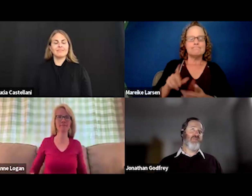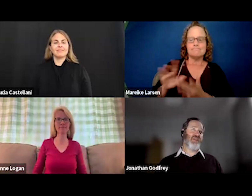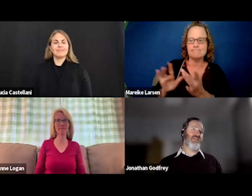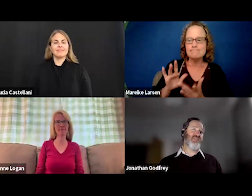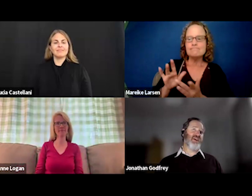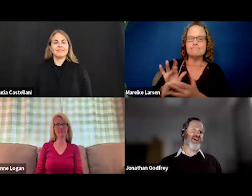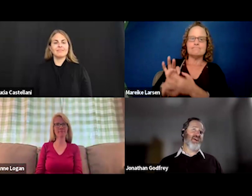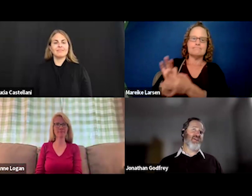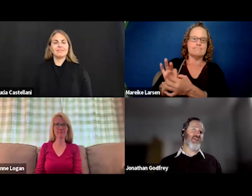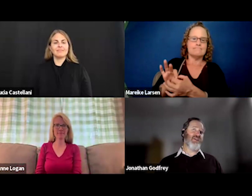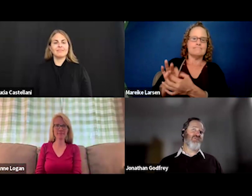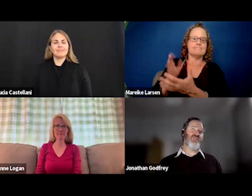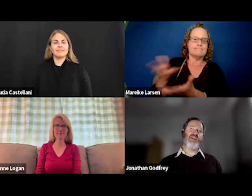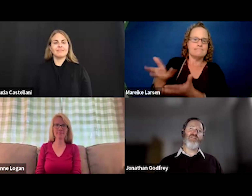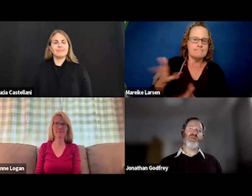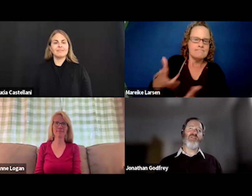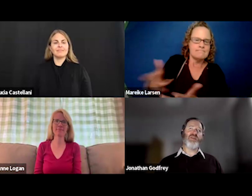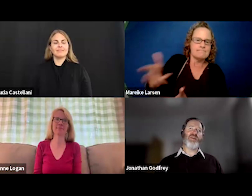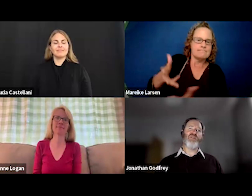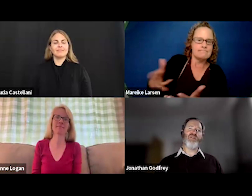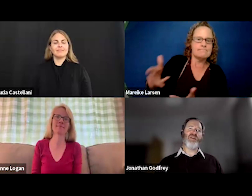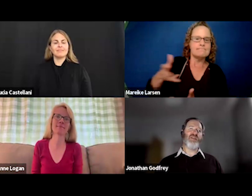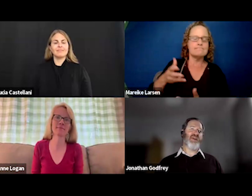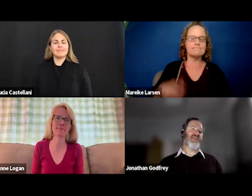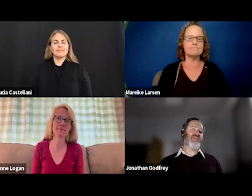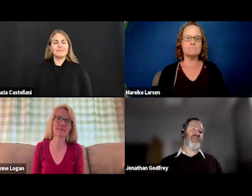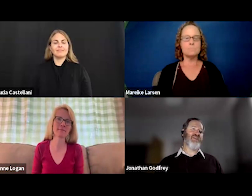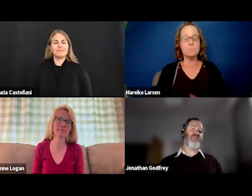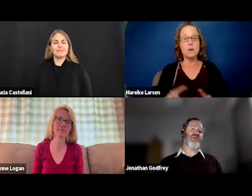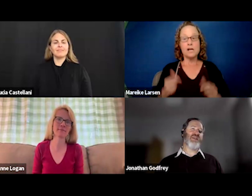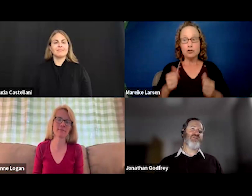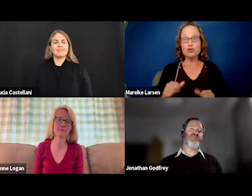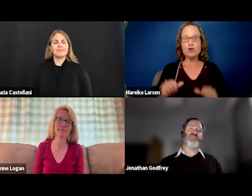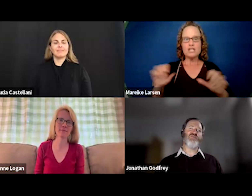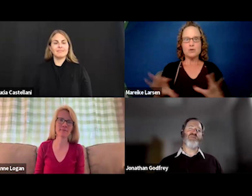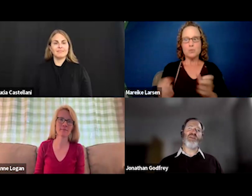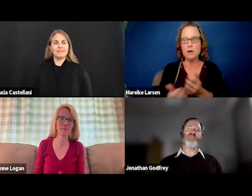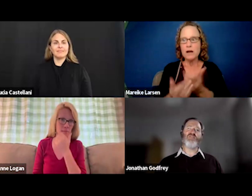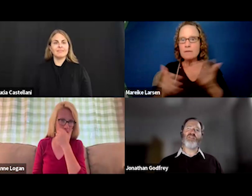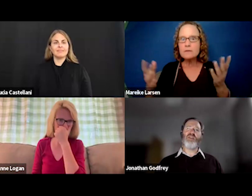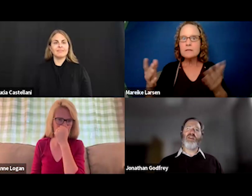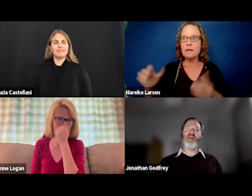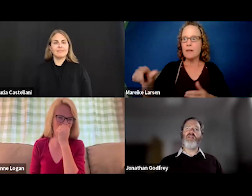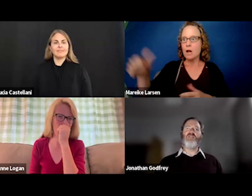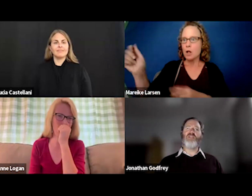But trying to be doing everything that everyone else expects and not